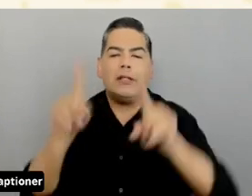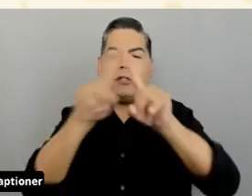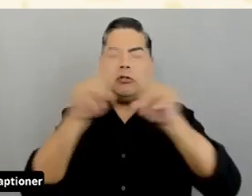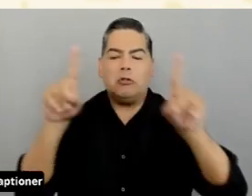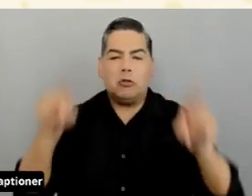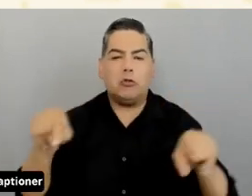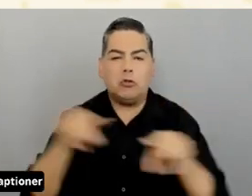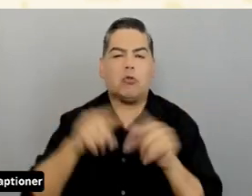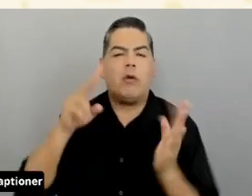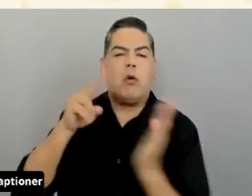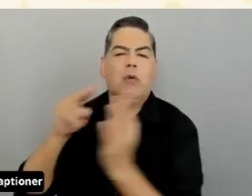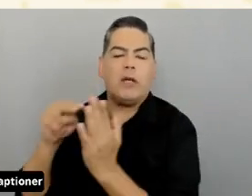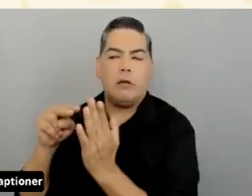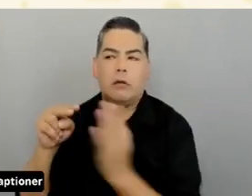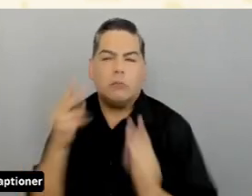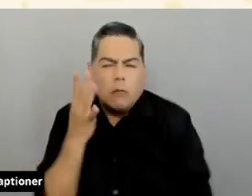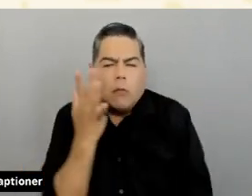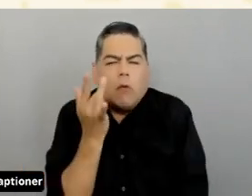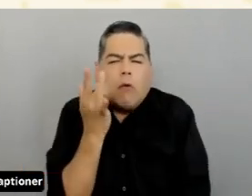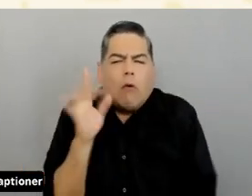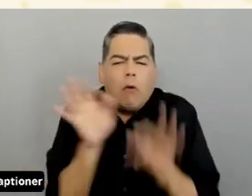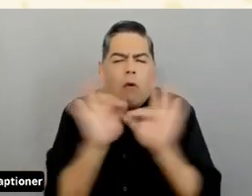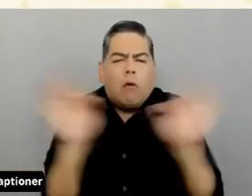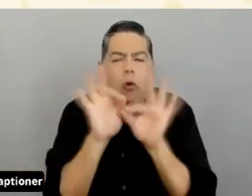Because every screen reader is different